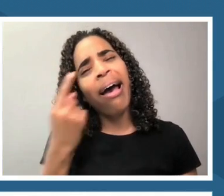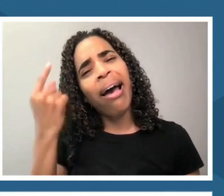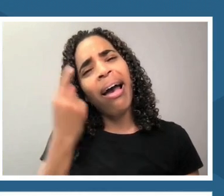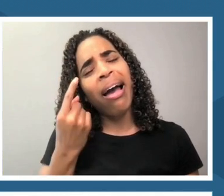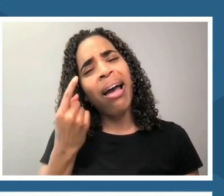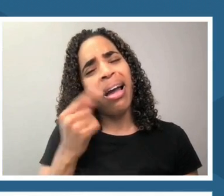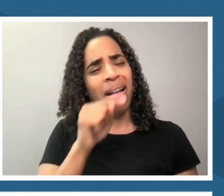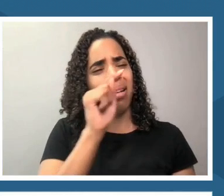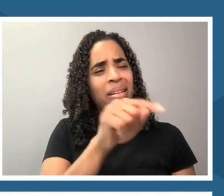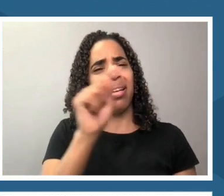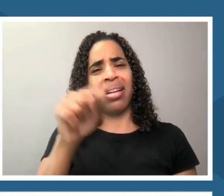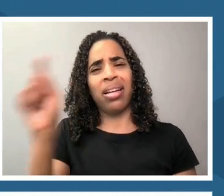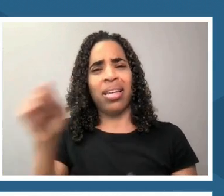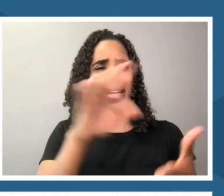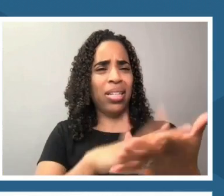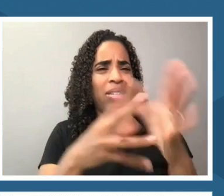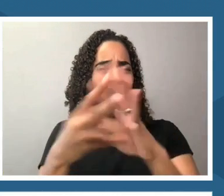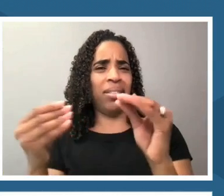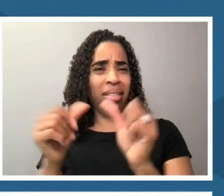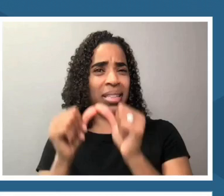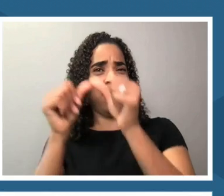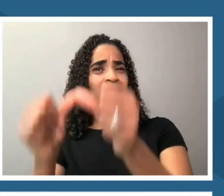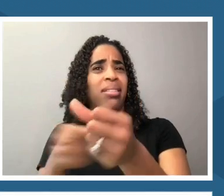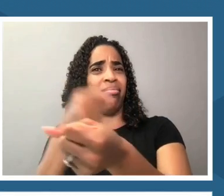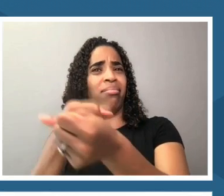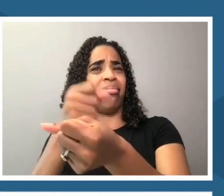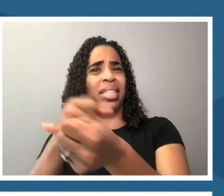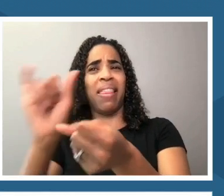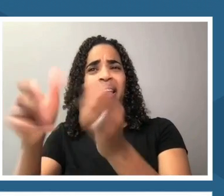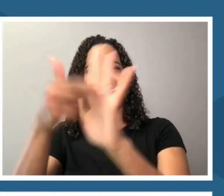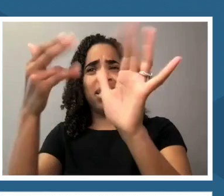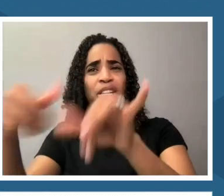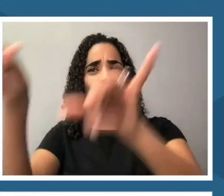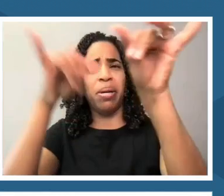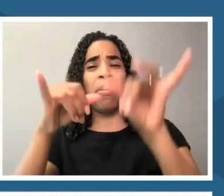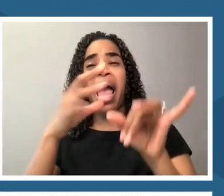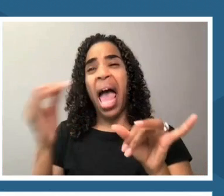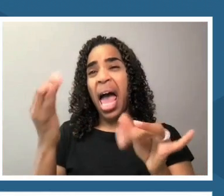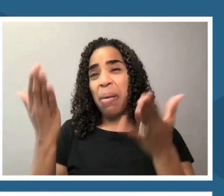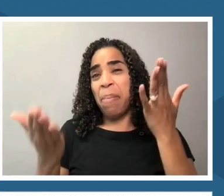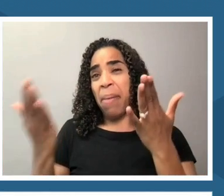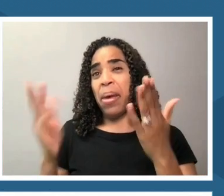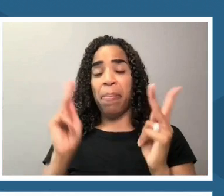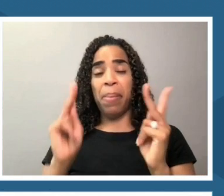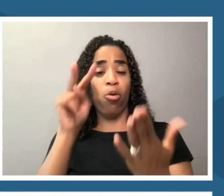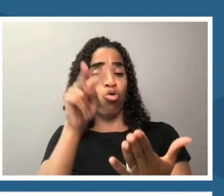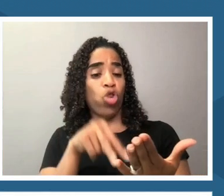perpetuated stereotypes but also left readers with a sense of these